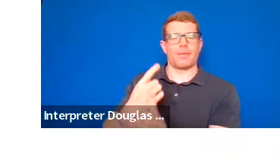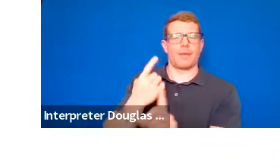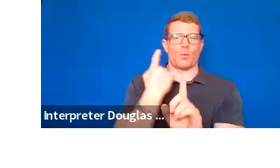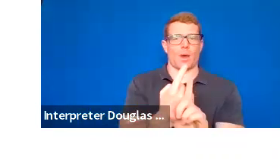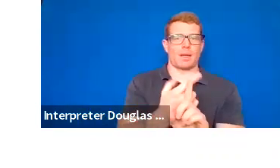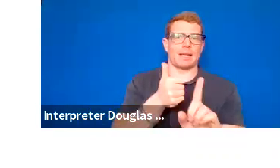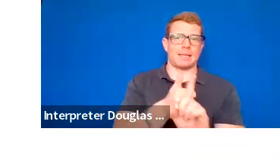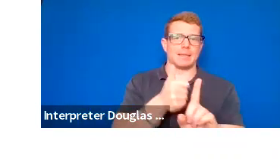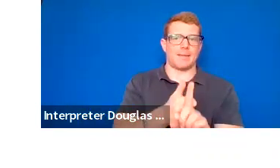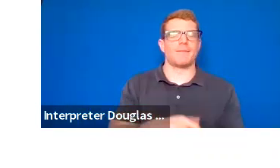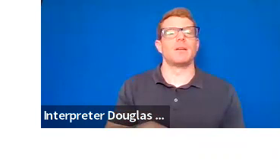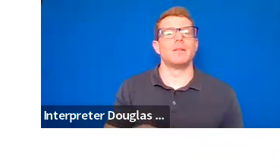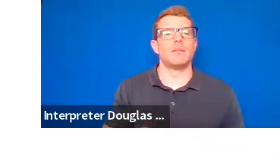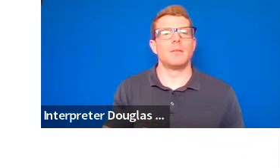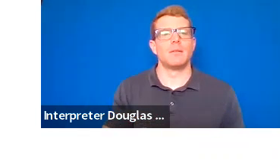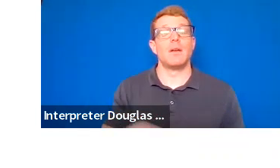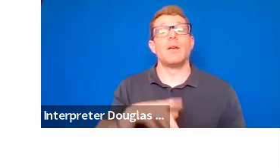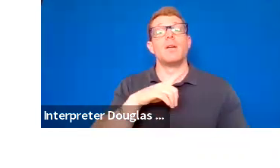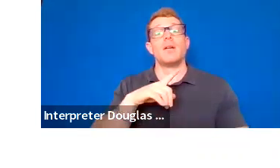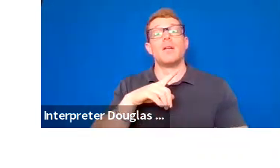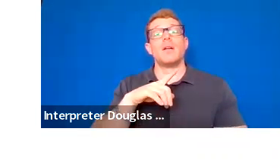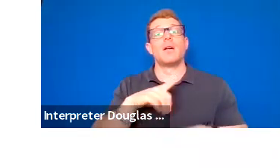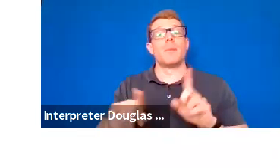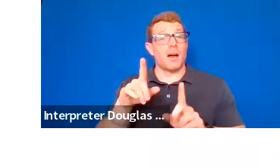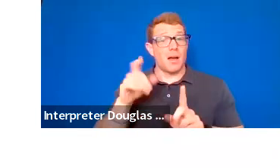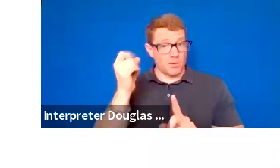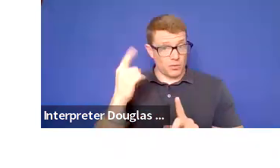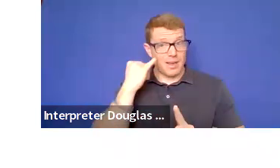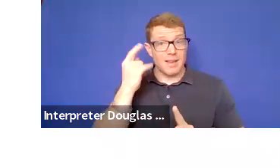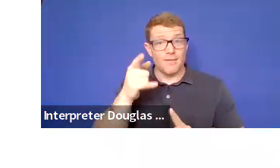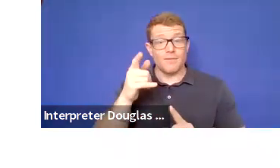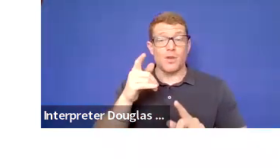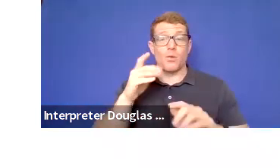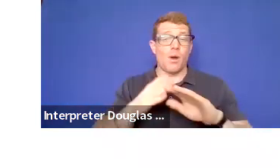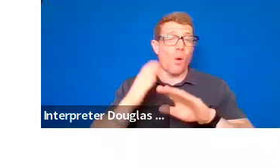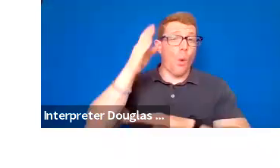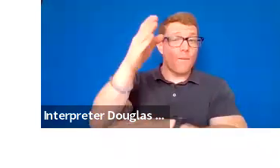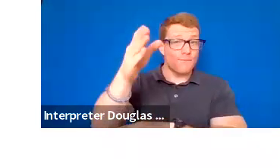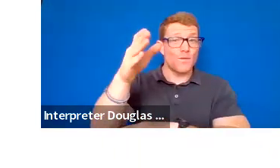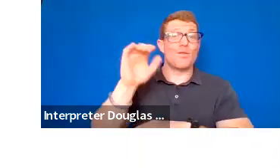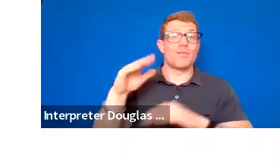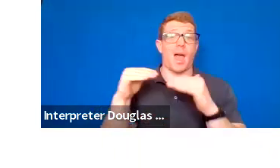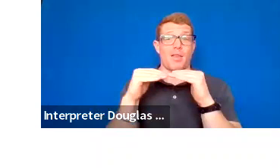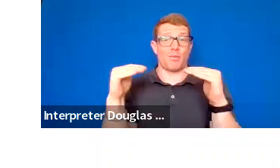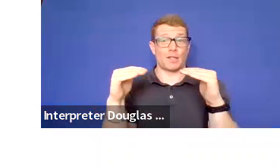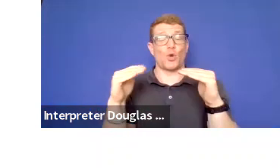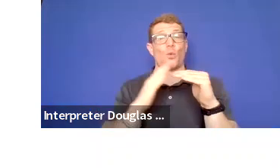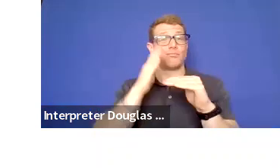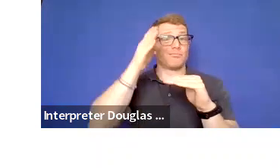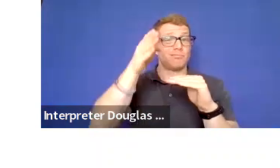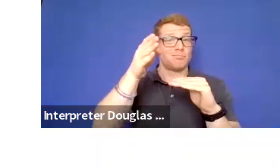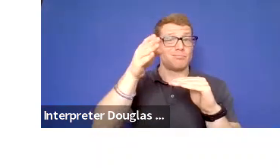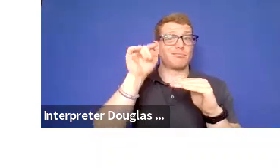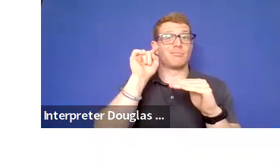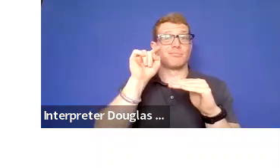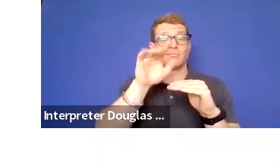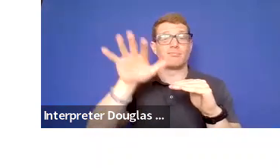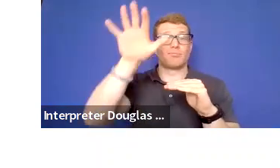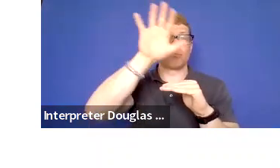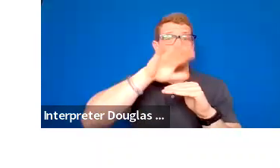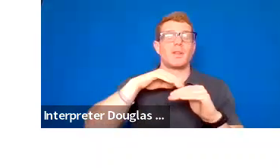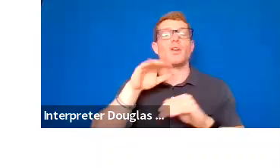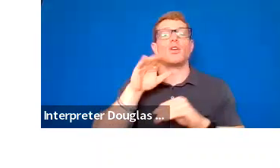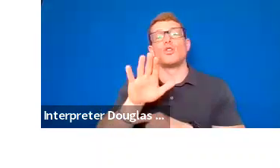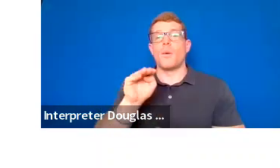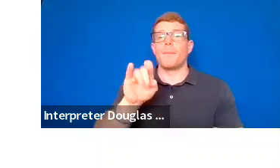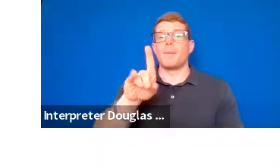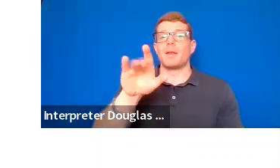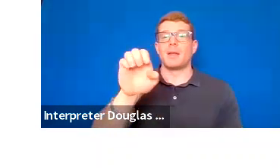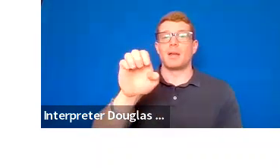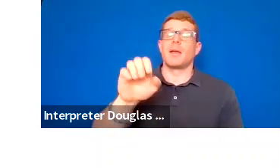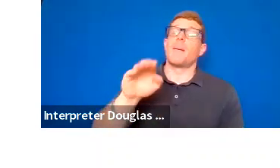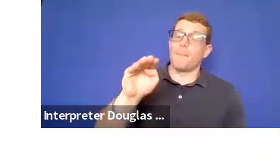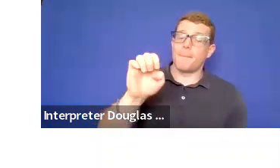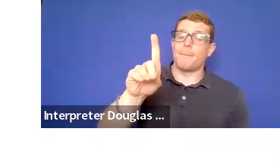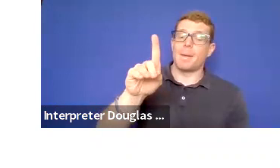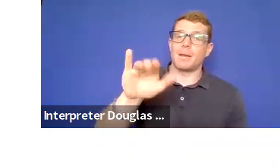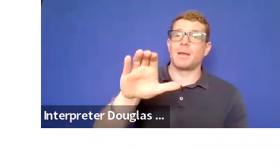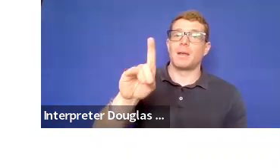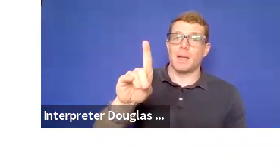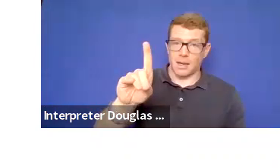But if you are over that threshold your Medicaid could continue under the conditions that I just spoke about.